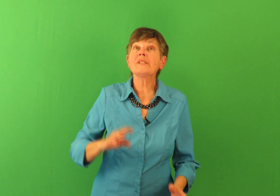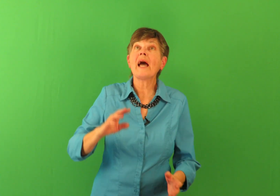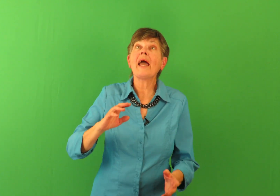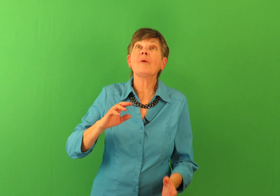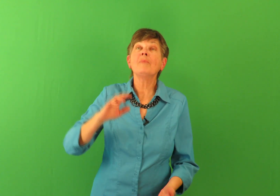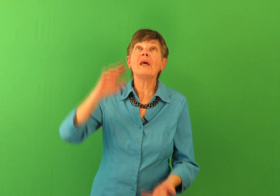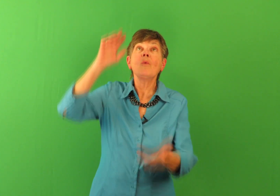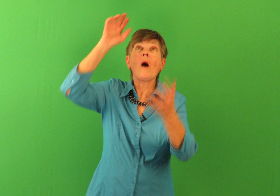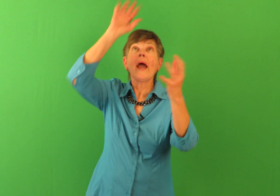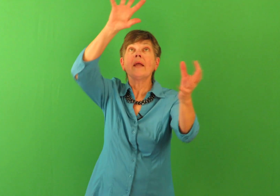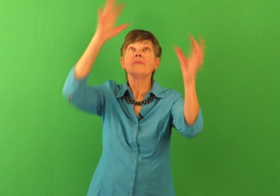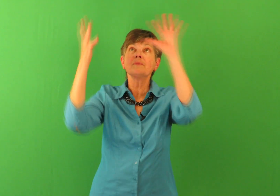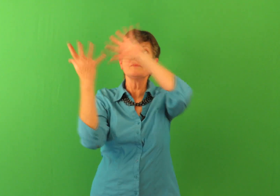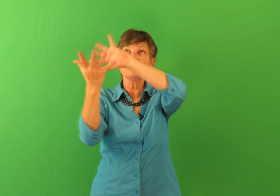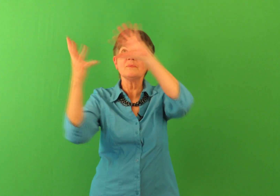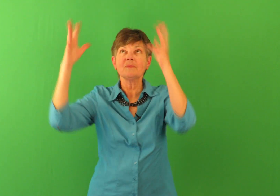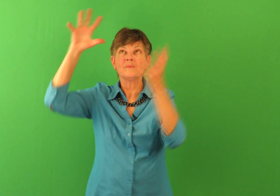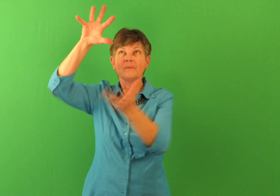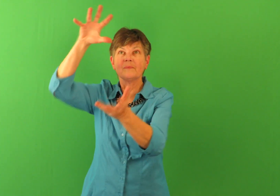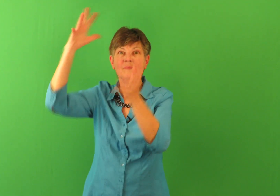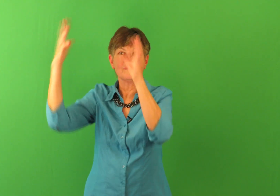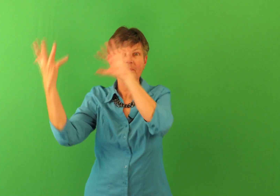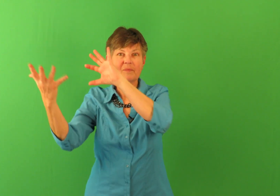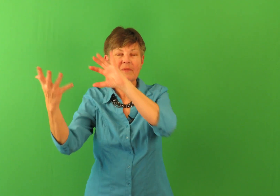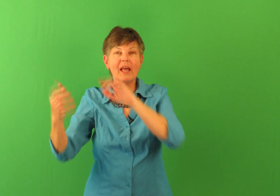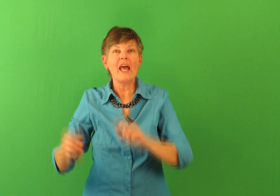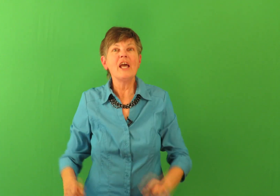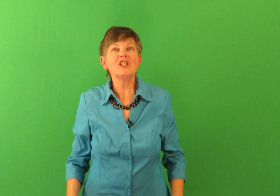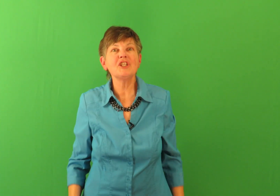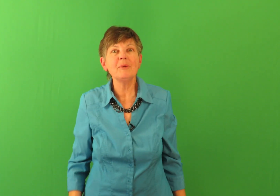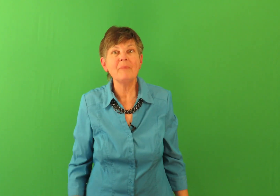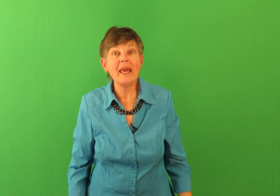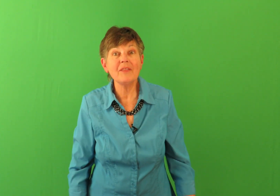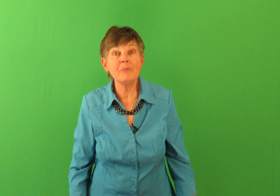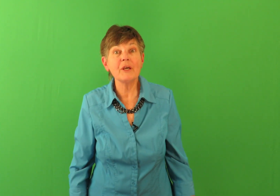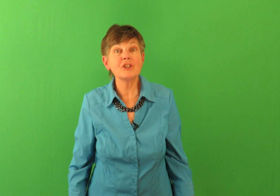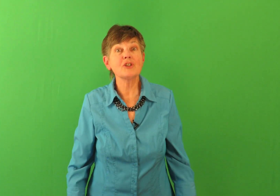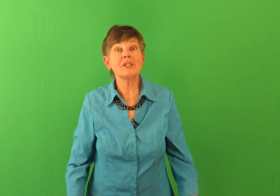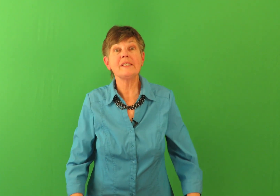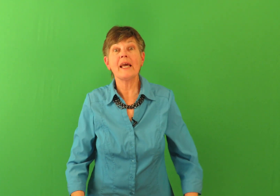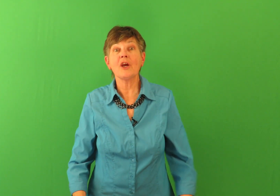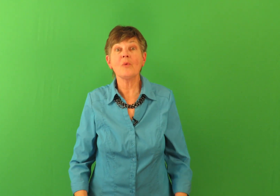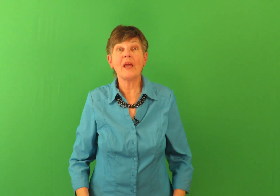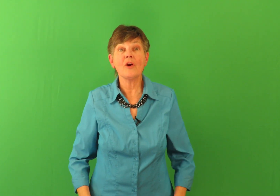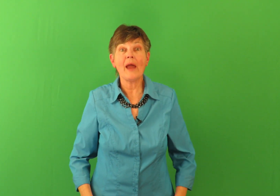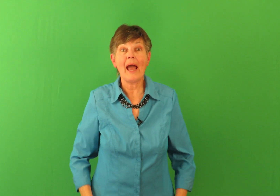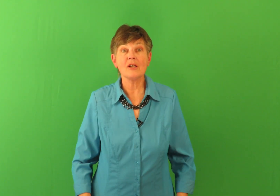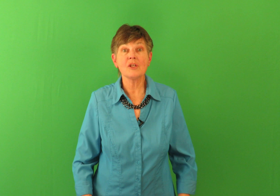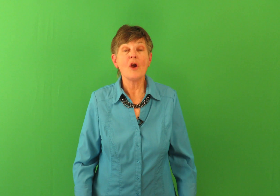sky and big white she made the pictures to decorate her house